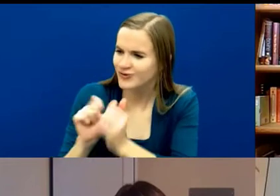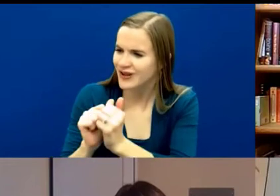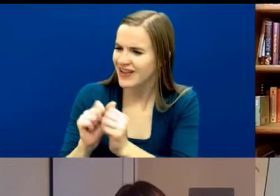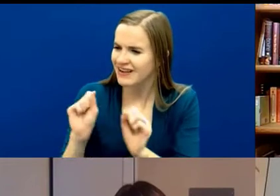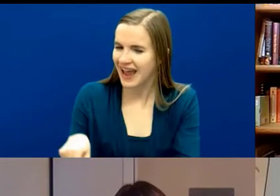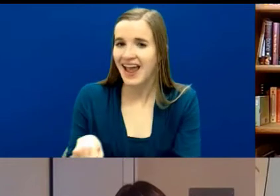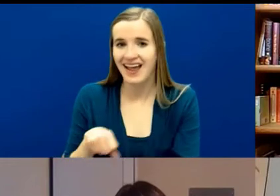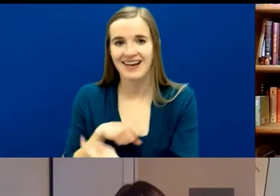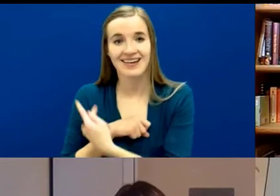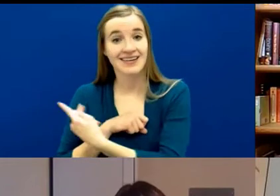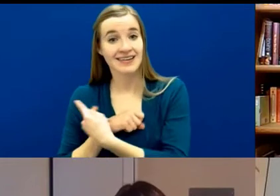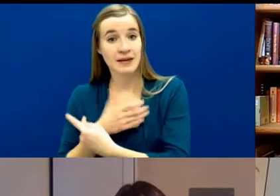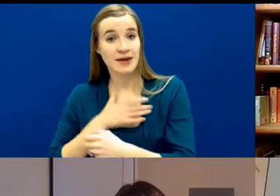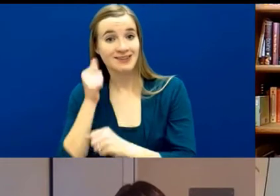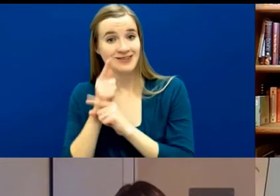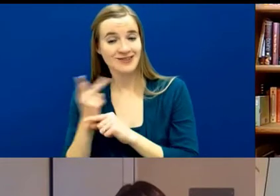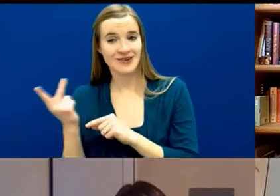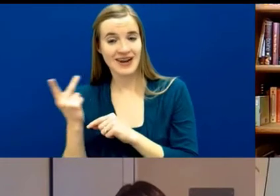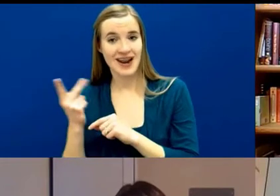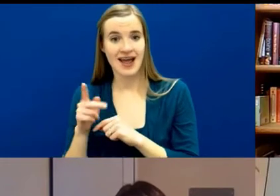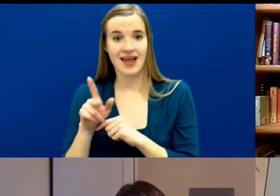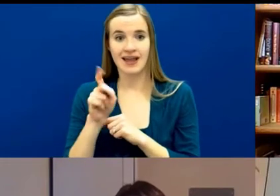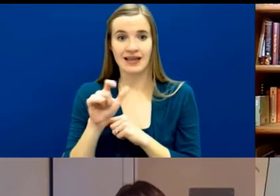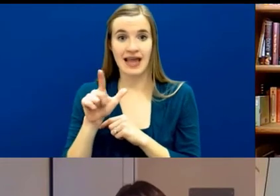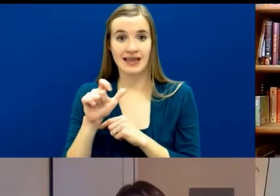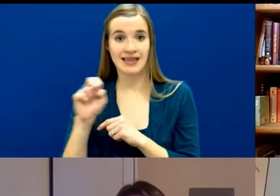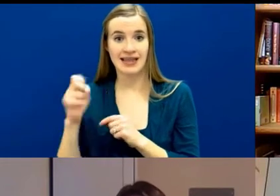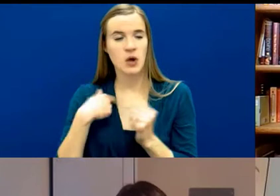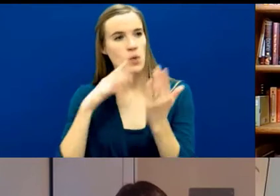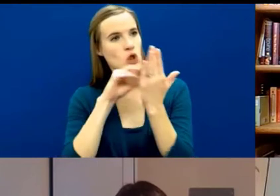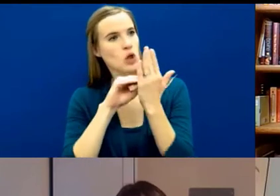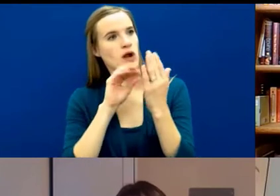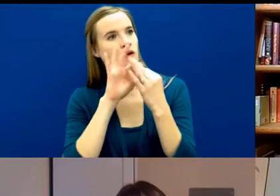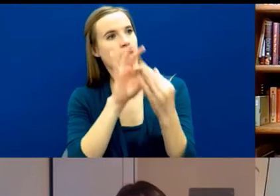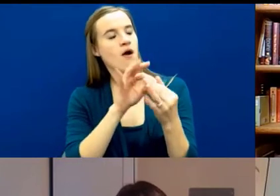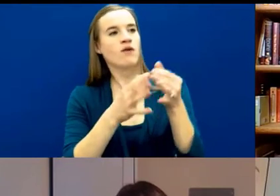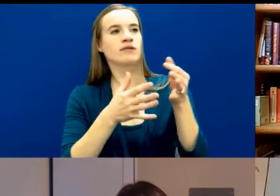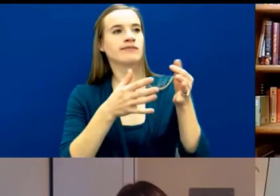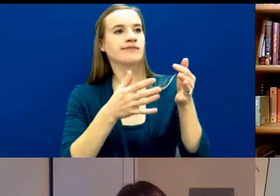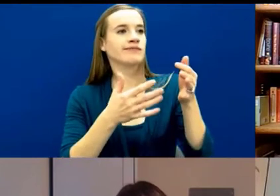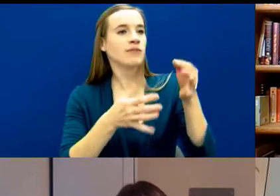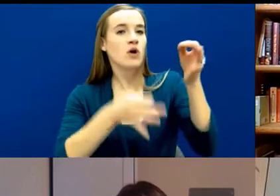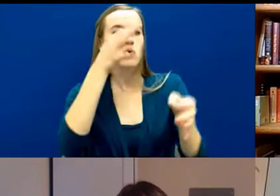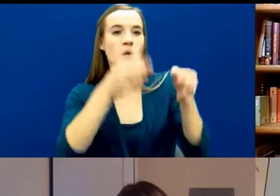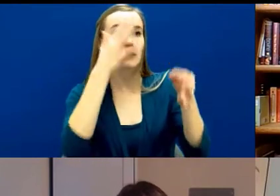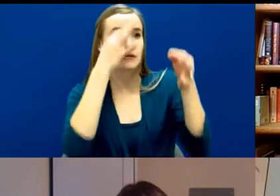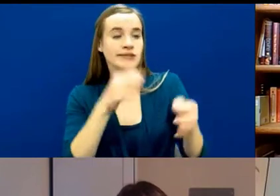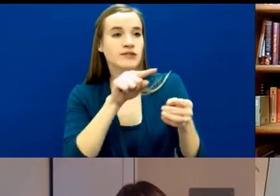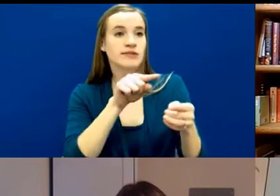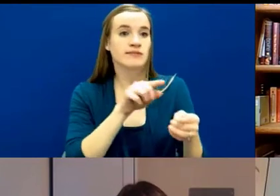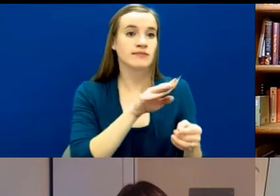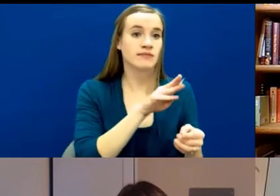were taught about Brown vs. the Board of Education. And um and 5- the 504 Rehab